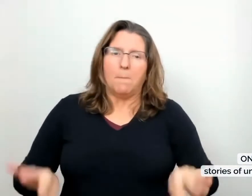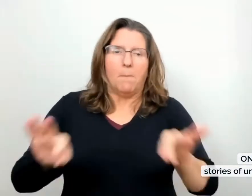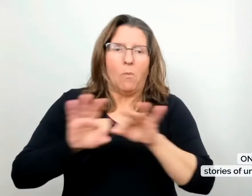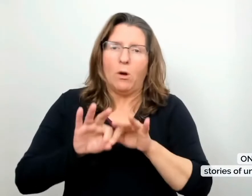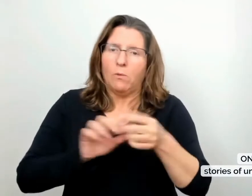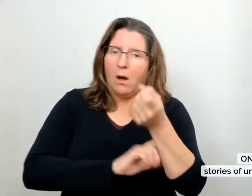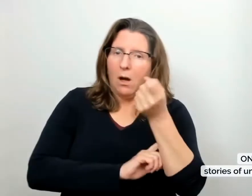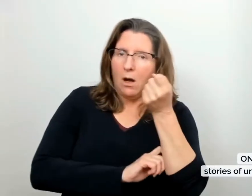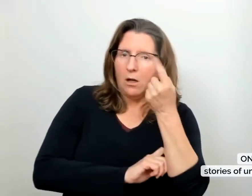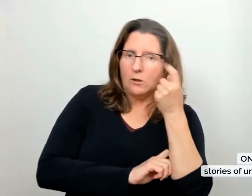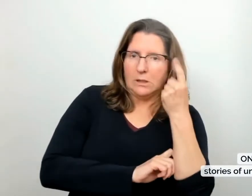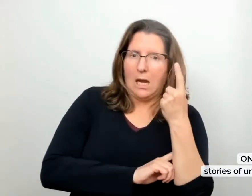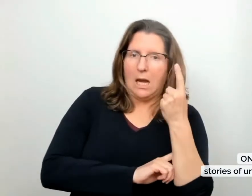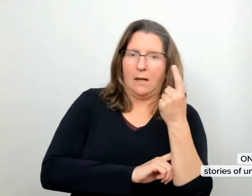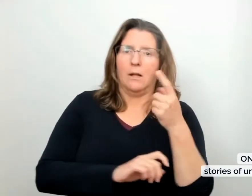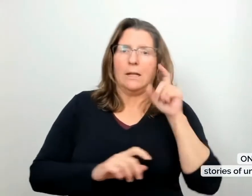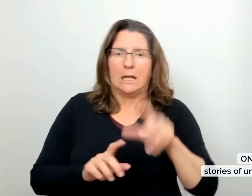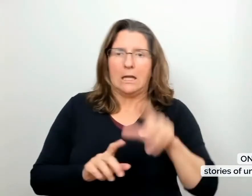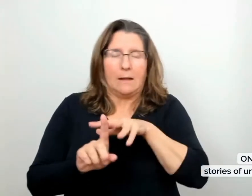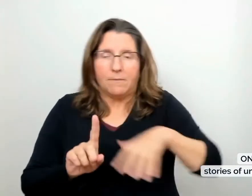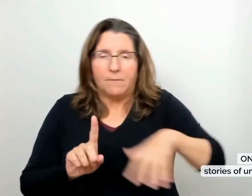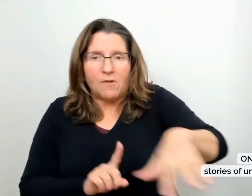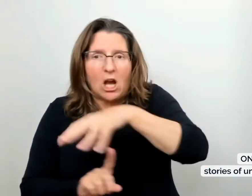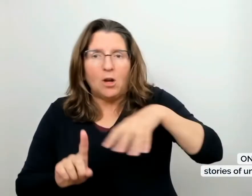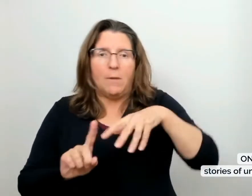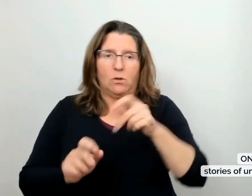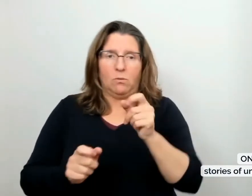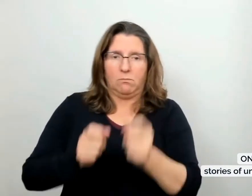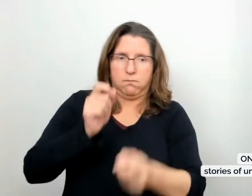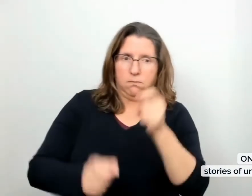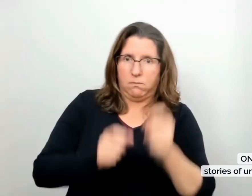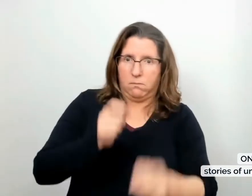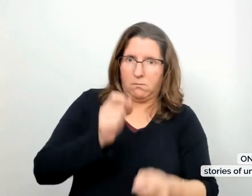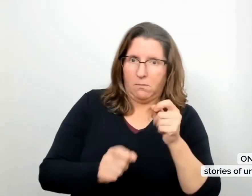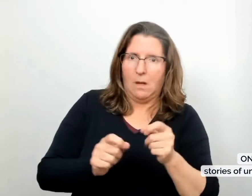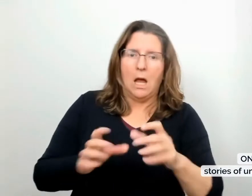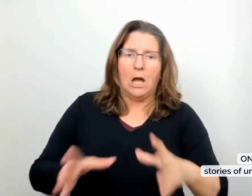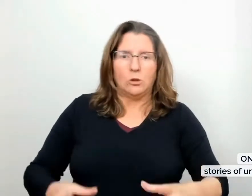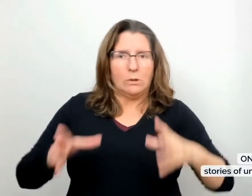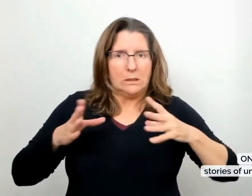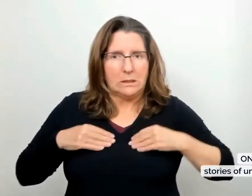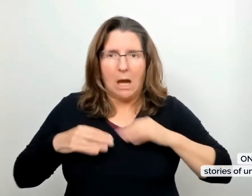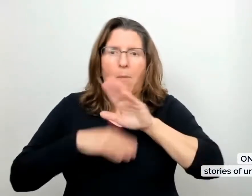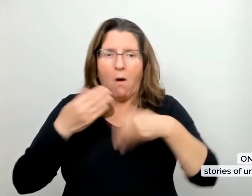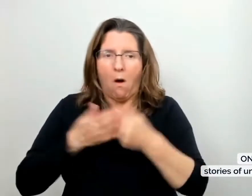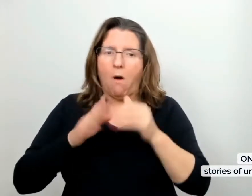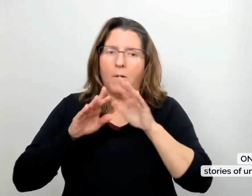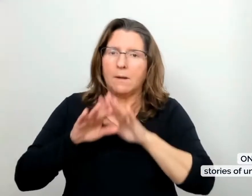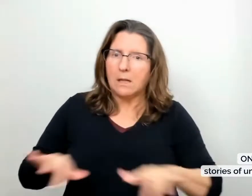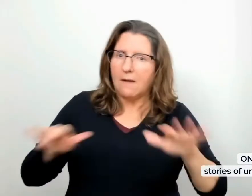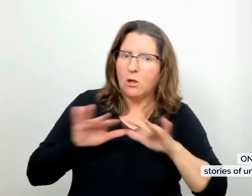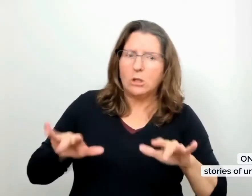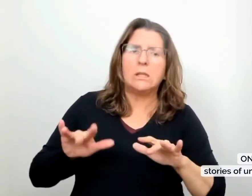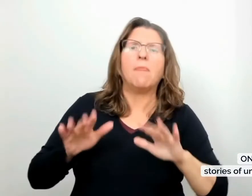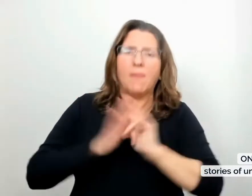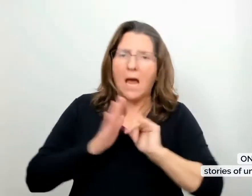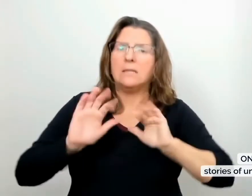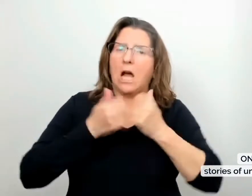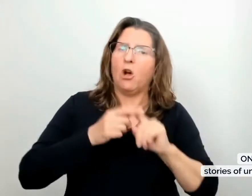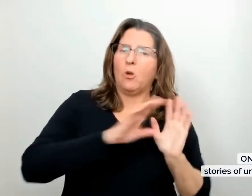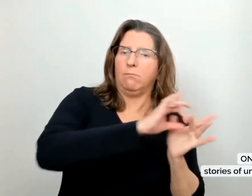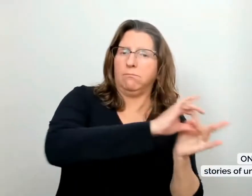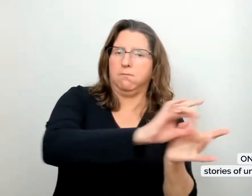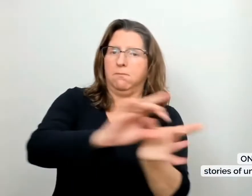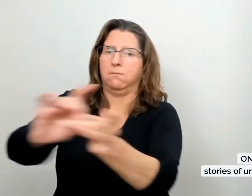We need to create a learning environment where all participants are welcoming and accepting of diversity and inclusion.